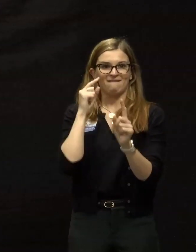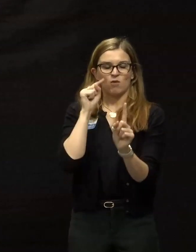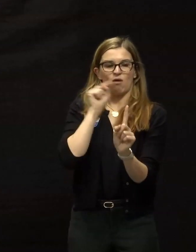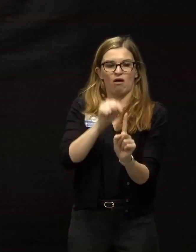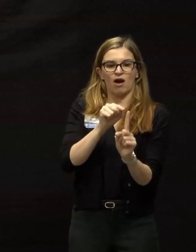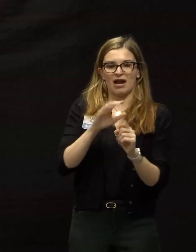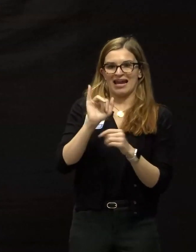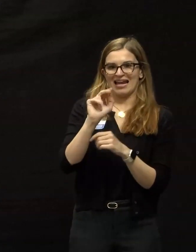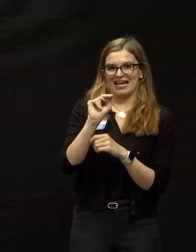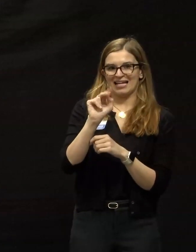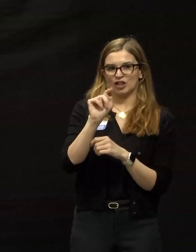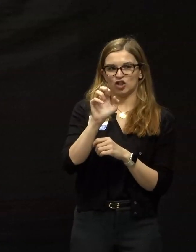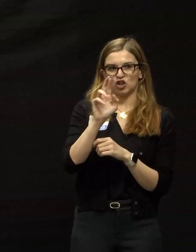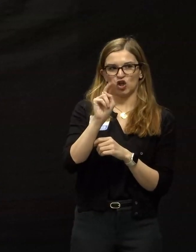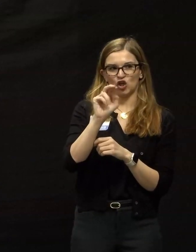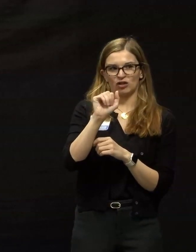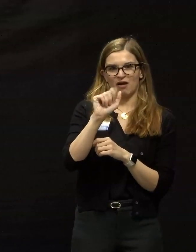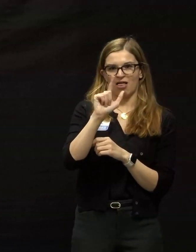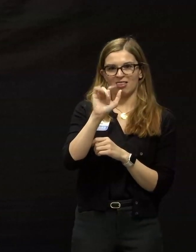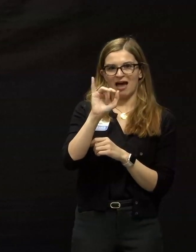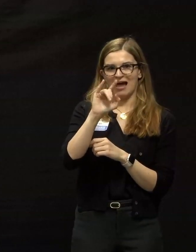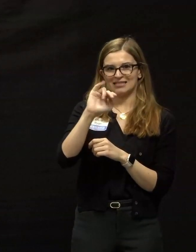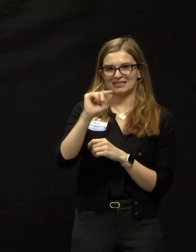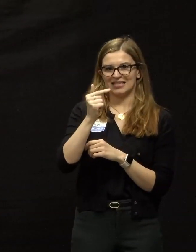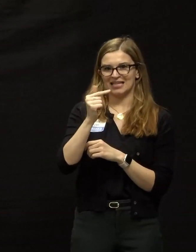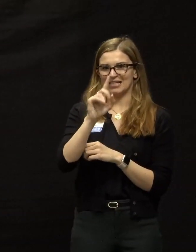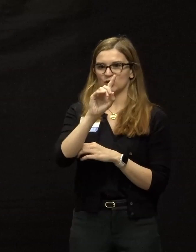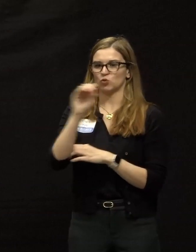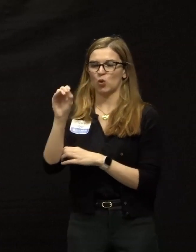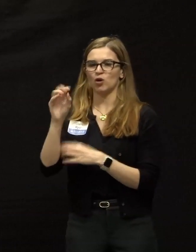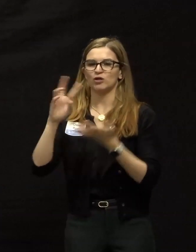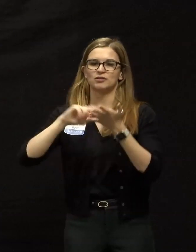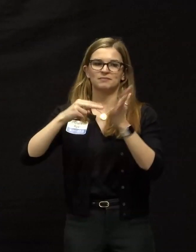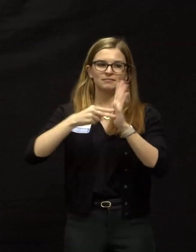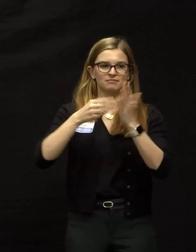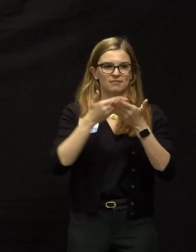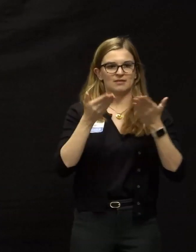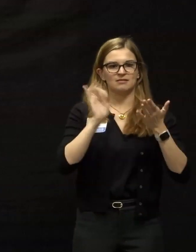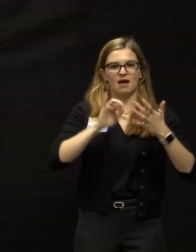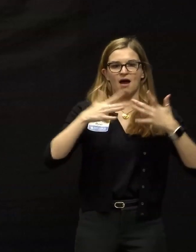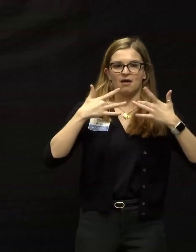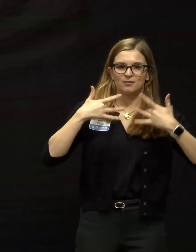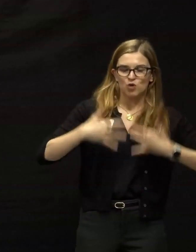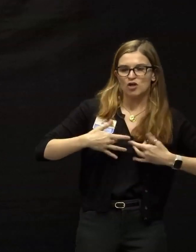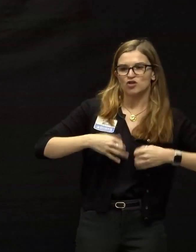Also, specifically when it comes to internationalizing,